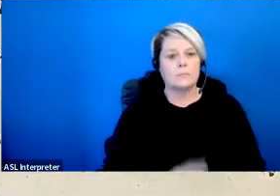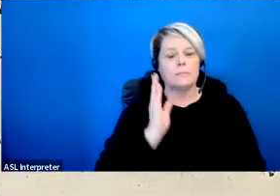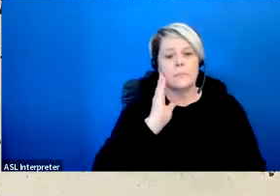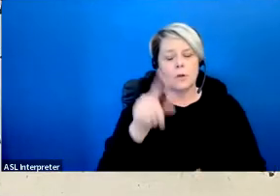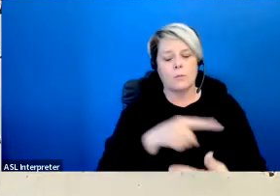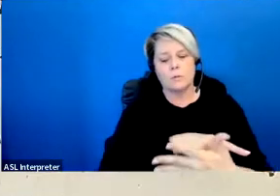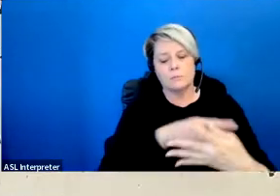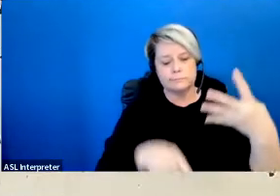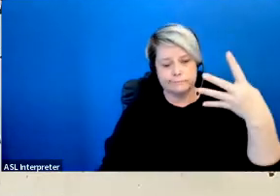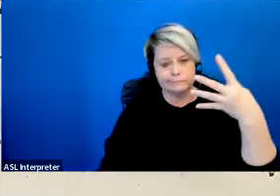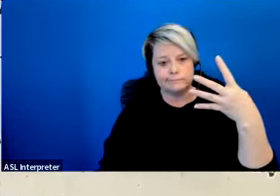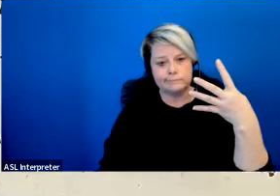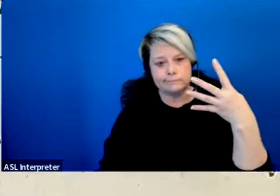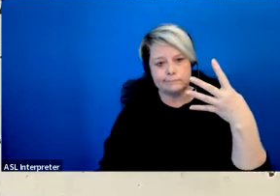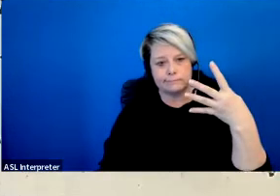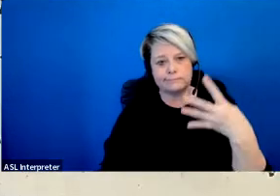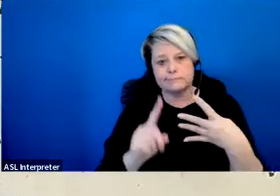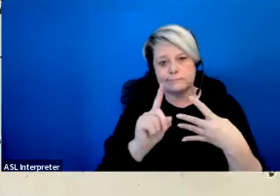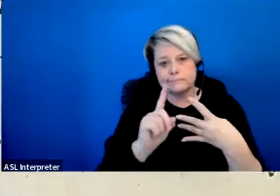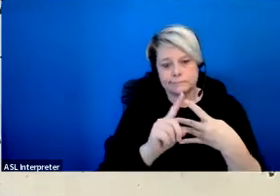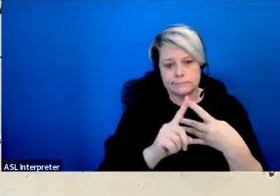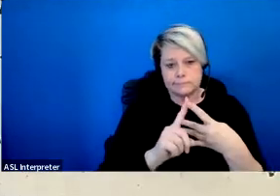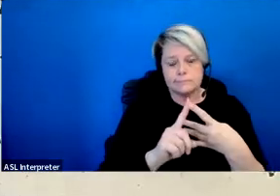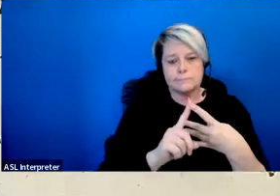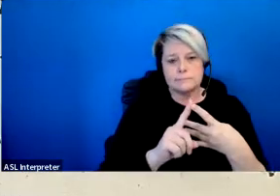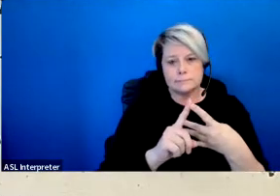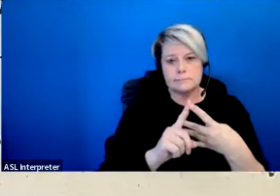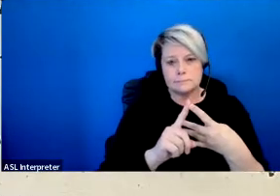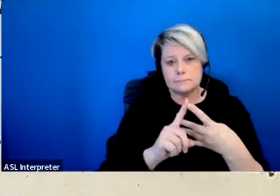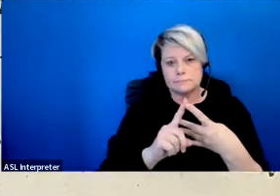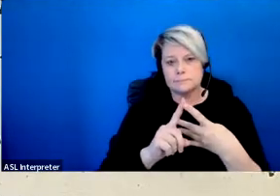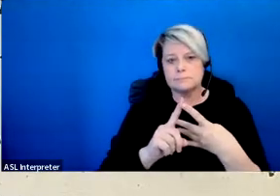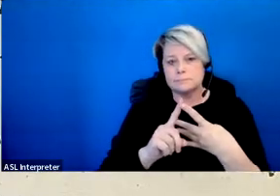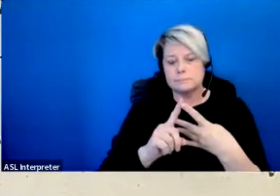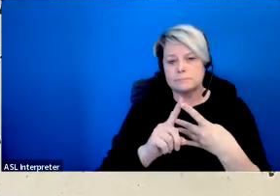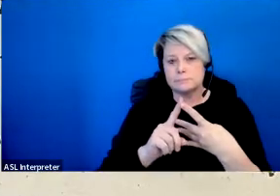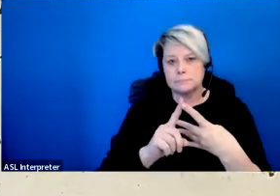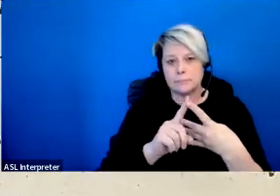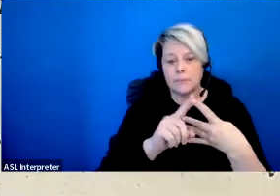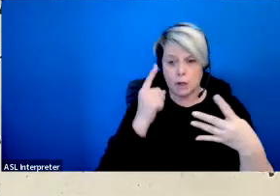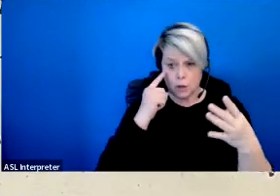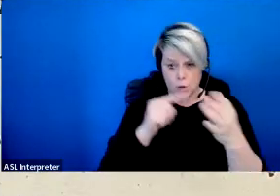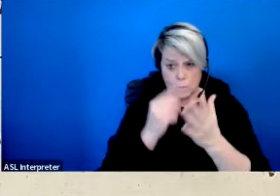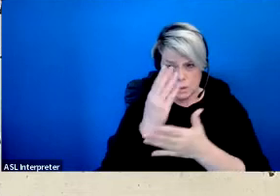So today, distinctly we will cover publicly available digital resources and I noticed that